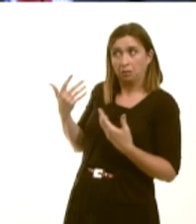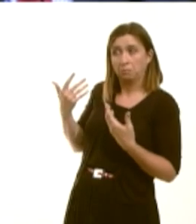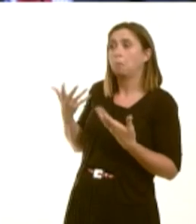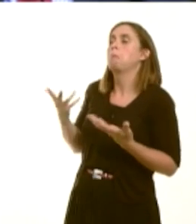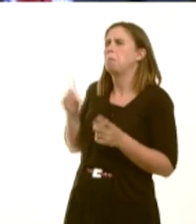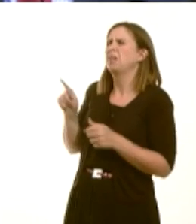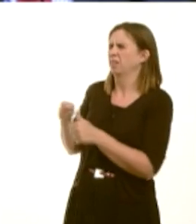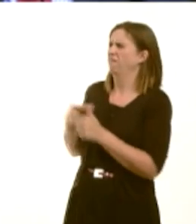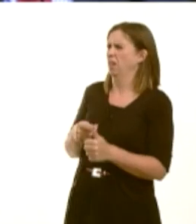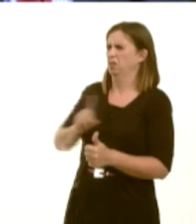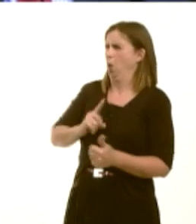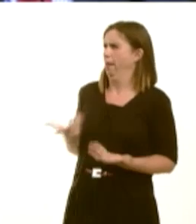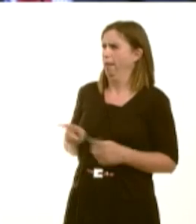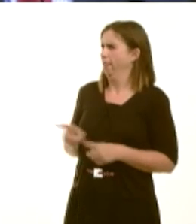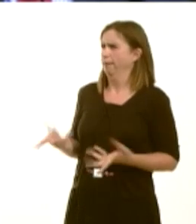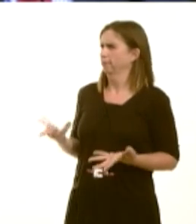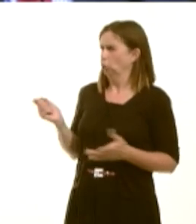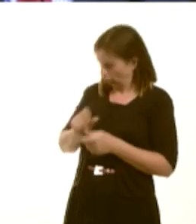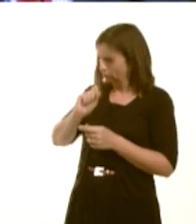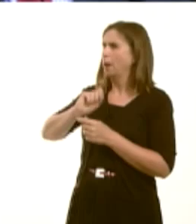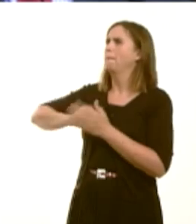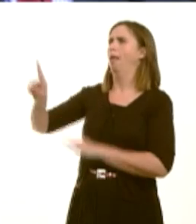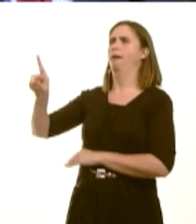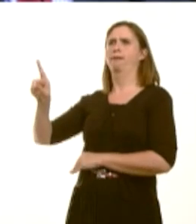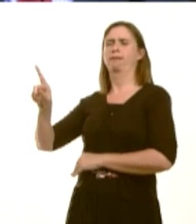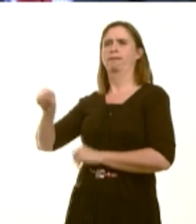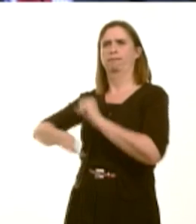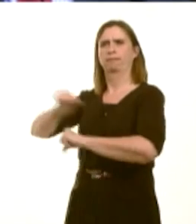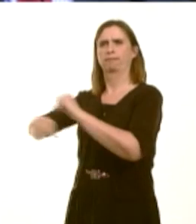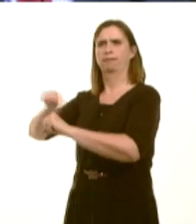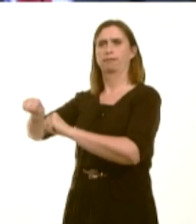Carwyn Jones: He makes a point in terms of how we assess new treatments and drugs as